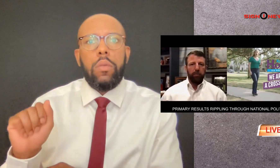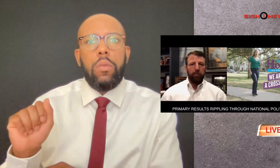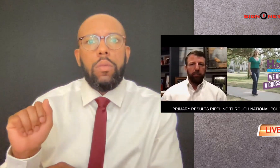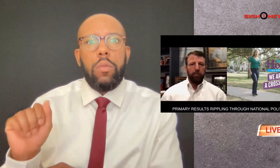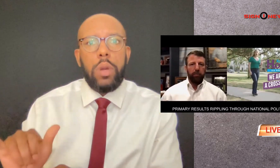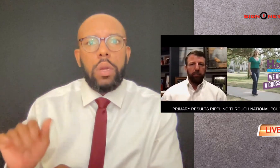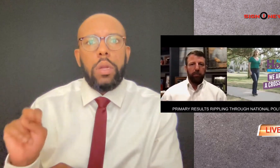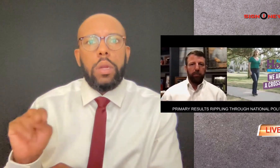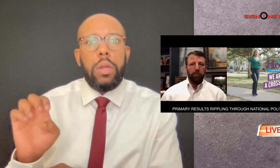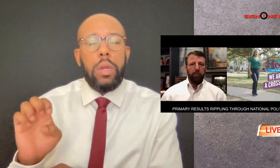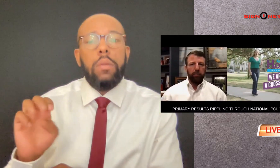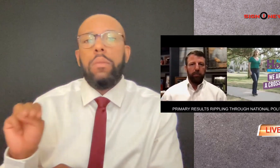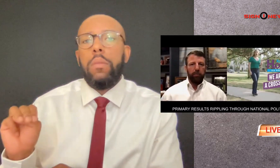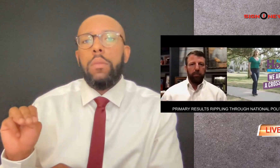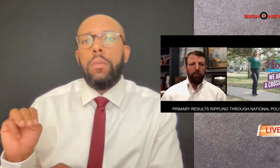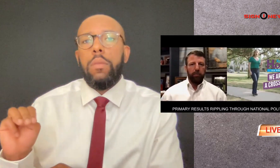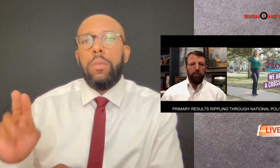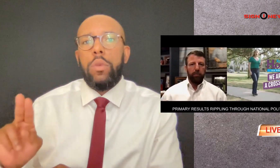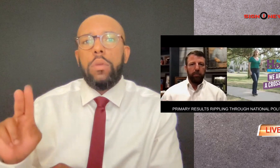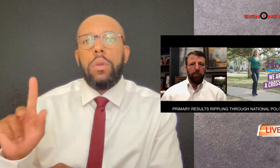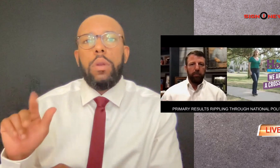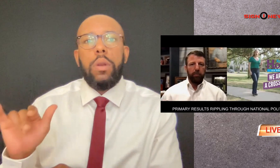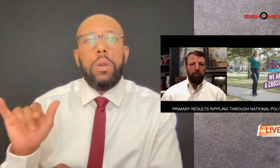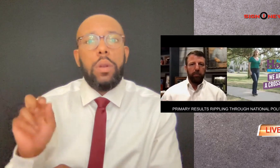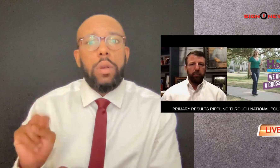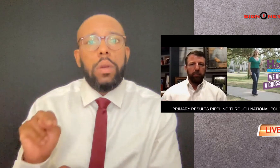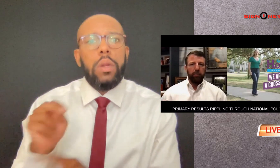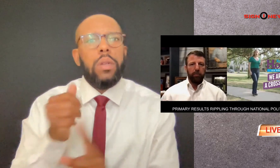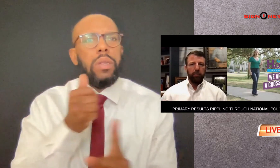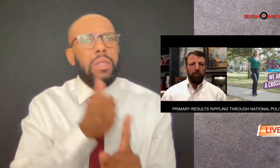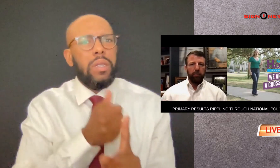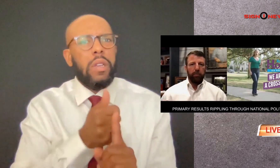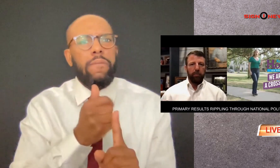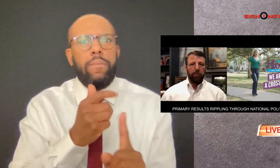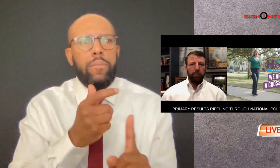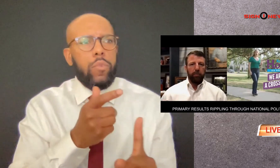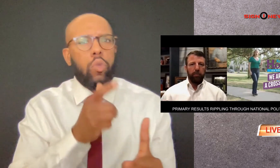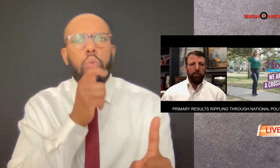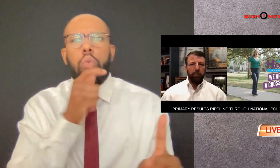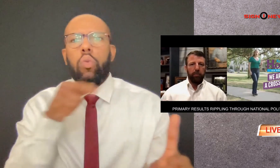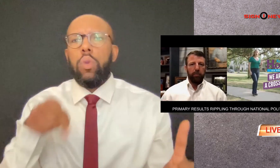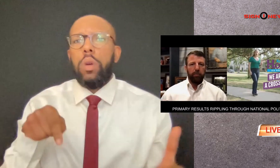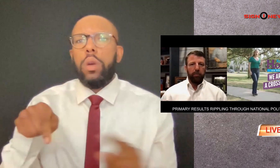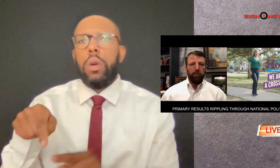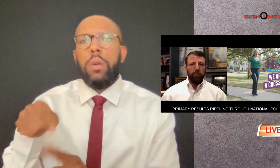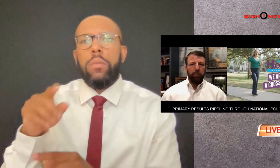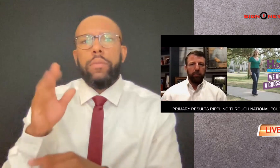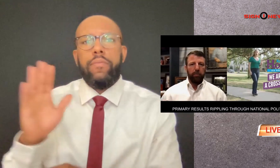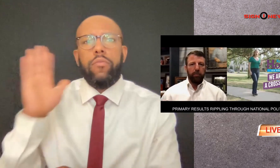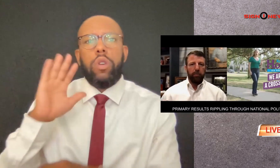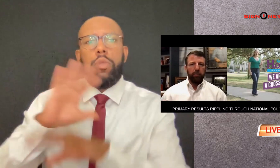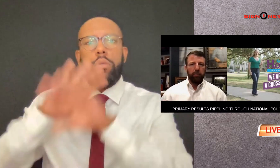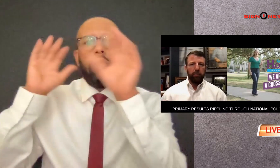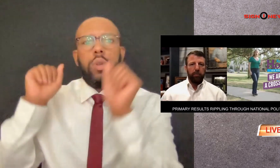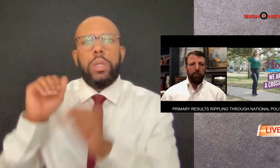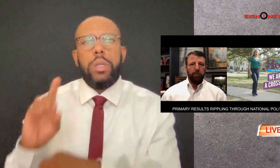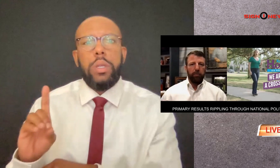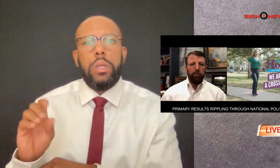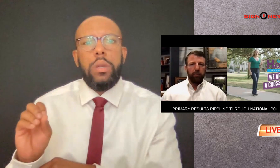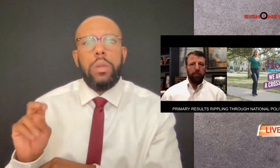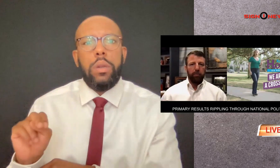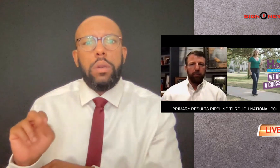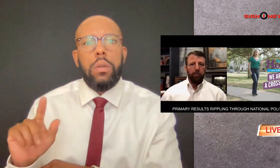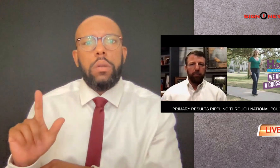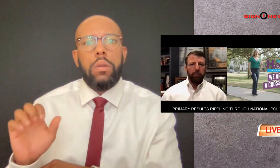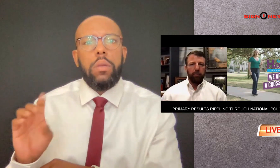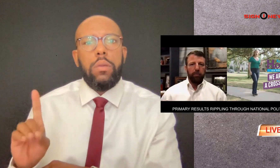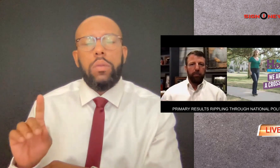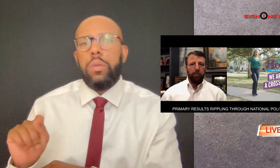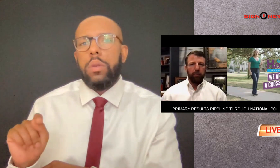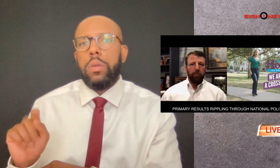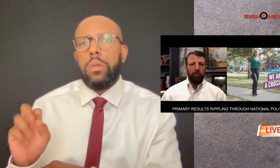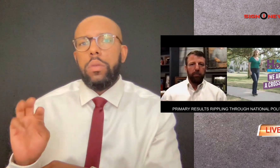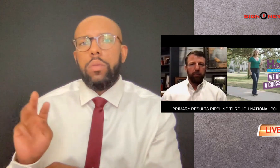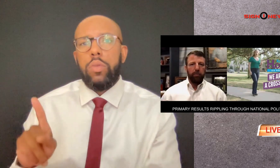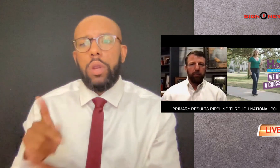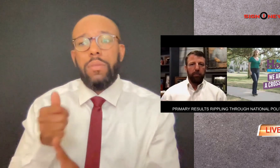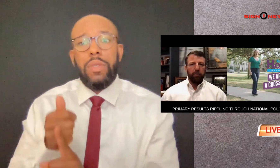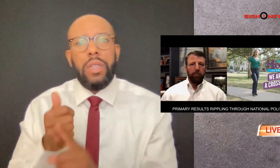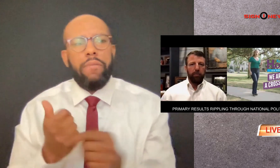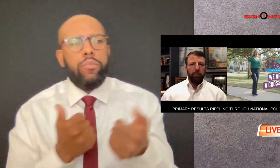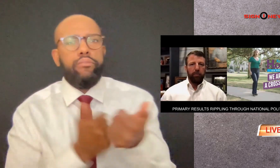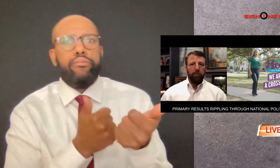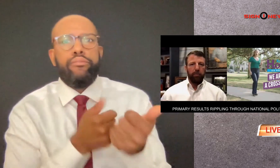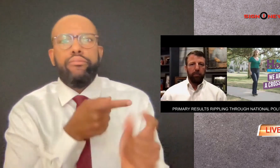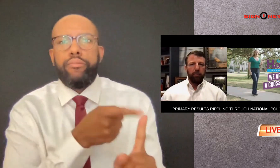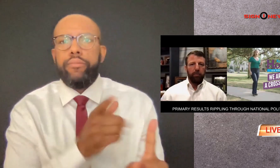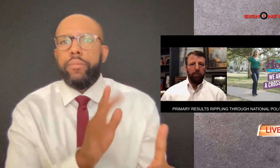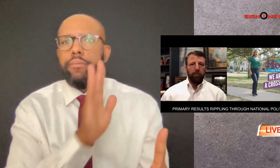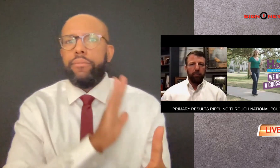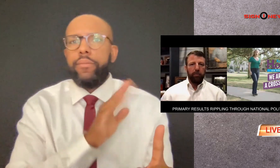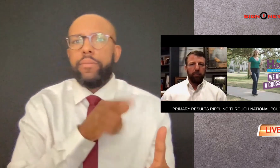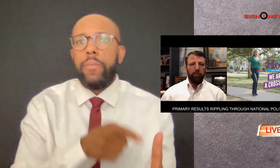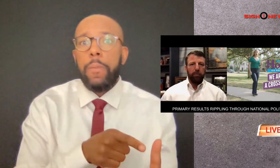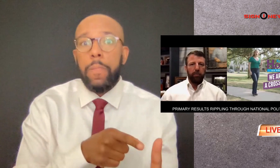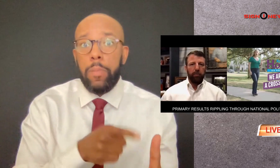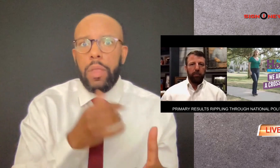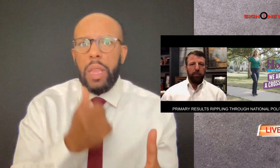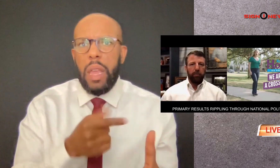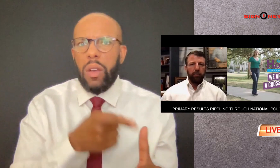and in Oklahoma Congressman Mark Wayne Mullin whom former president Donald Trump endorsed